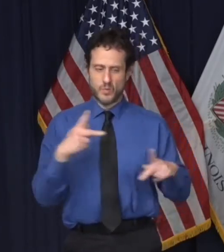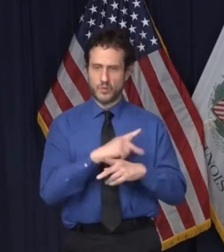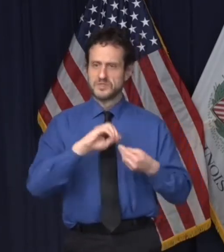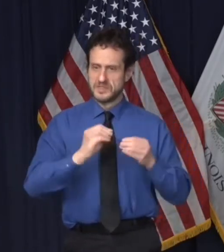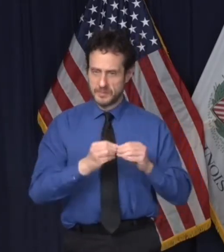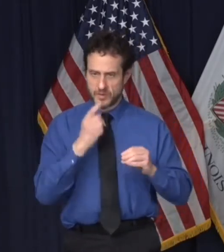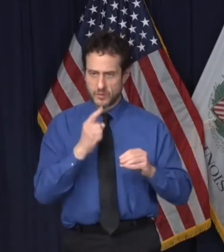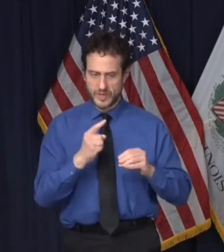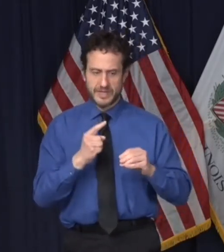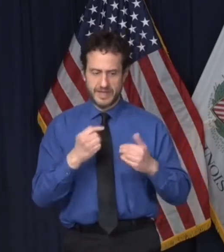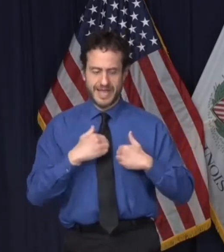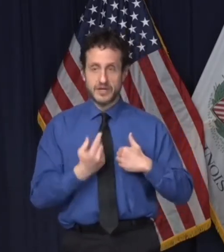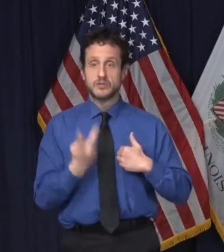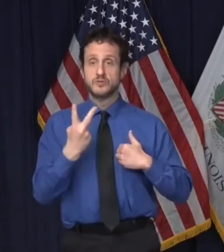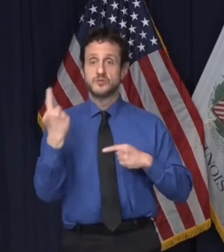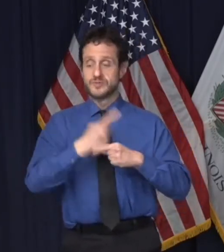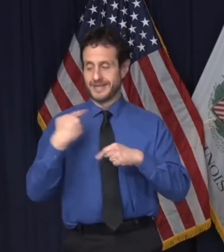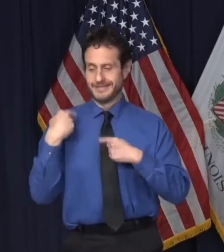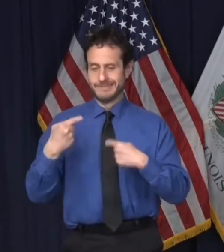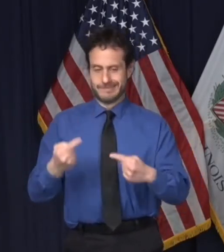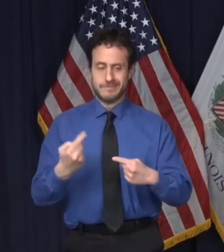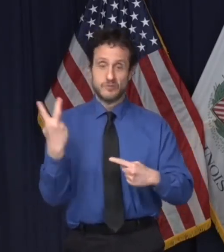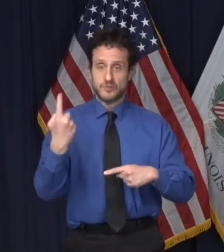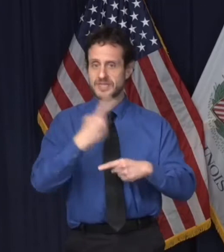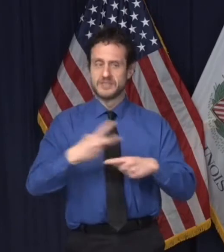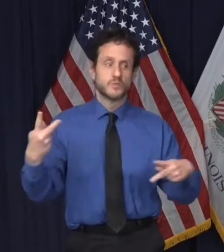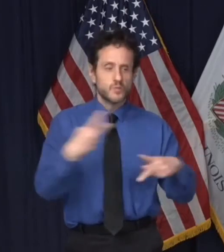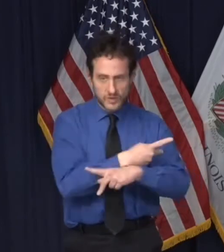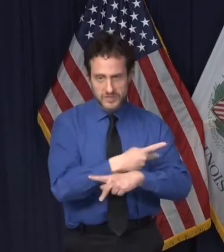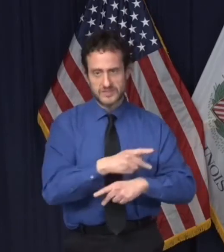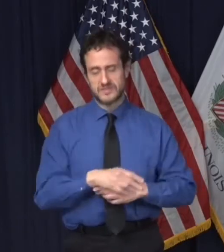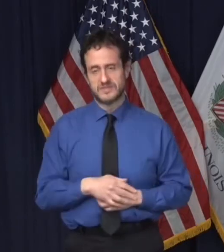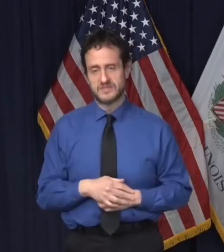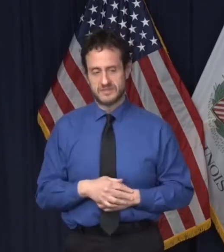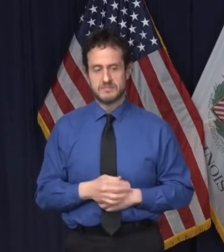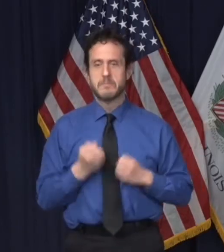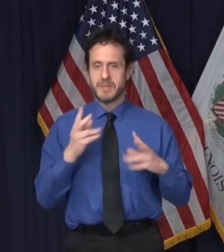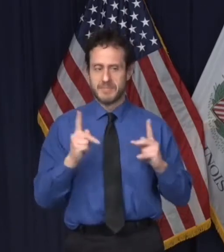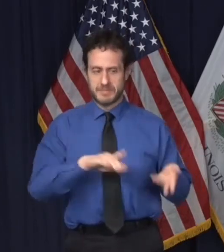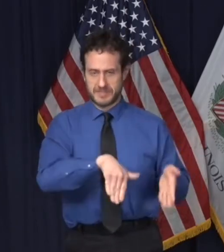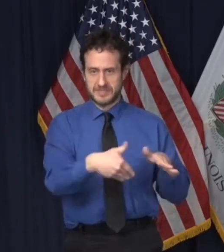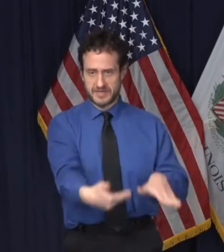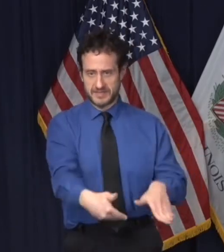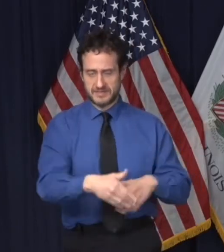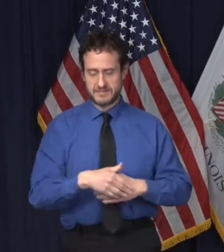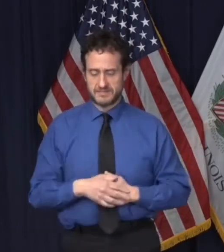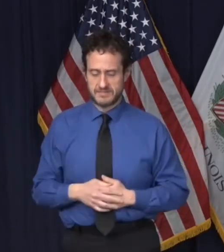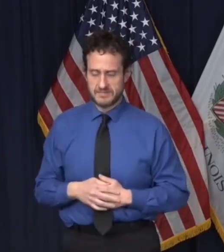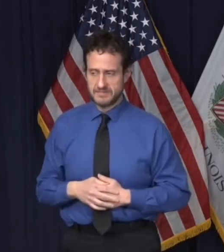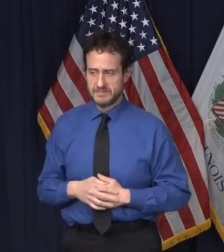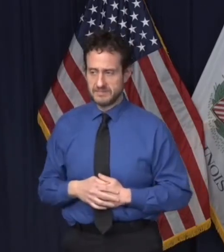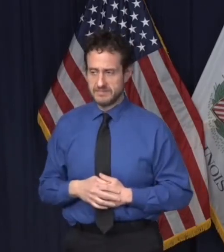WE THEN PROCEEDED TO HIT OR SURPASS THAT MARKER TWICE ON THE DAYS SINCE.